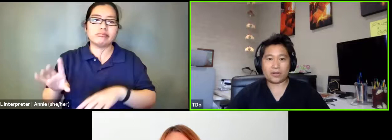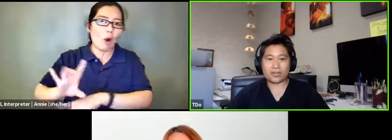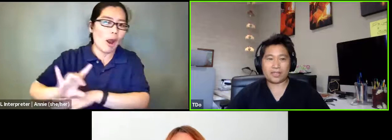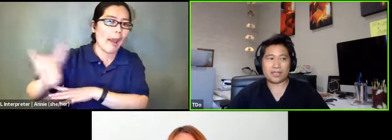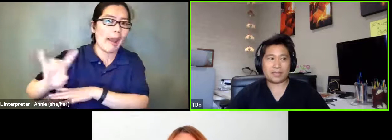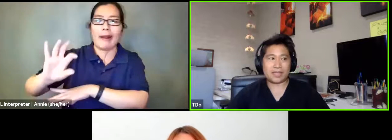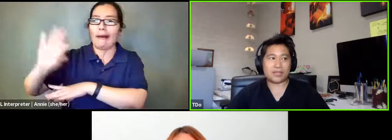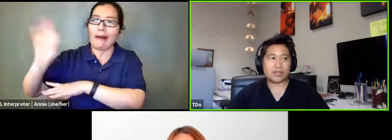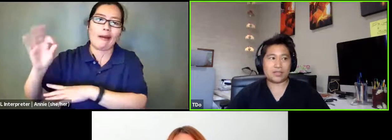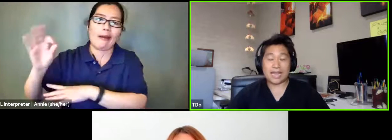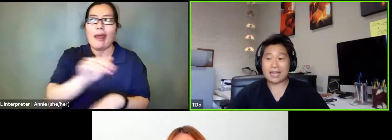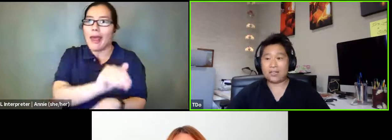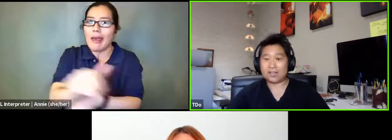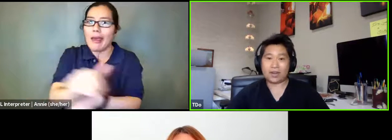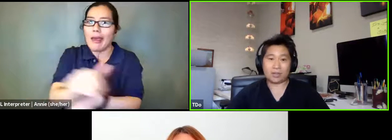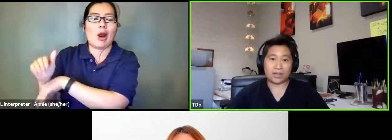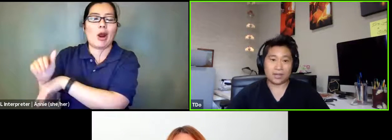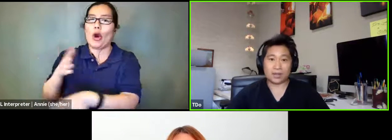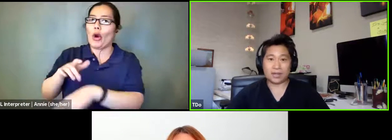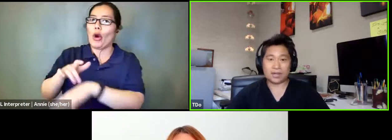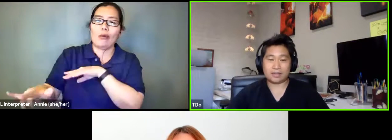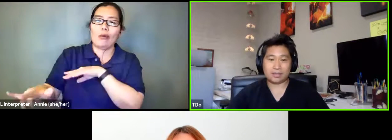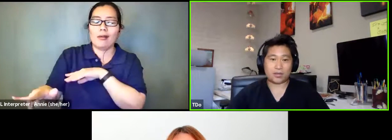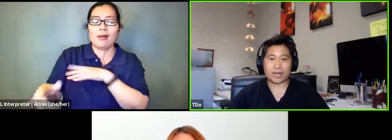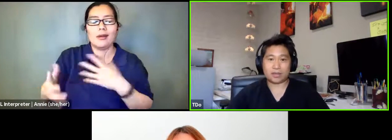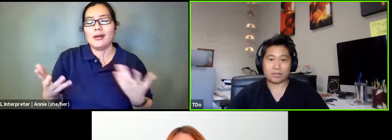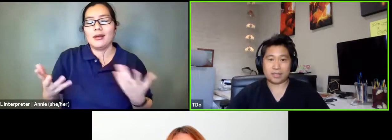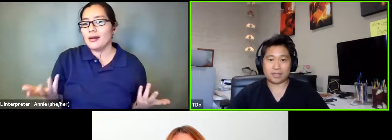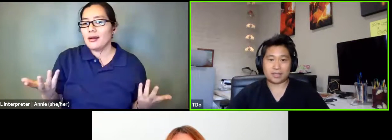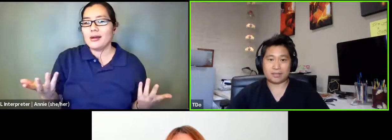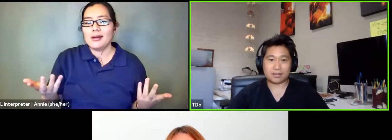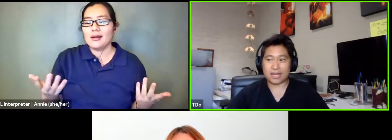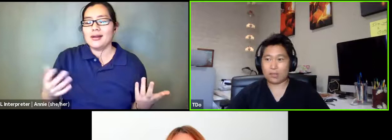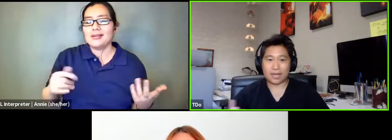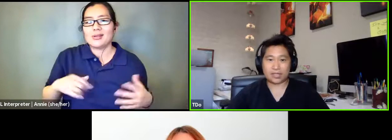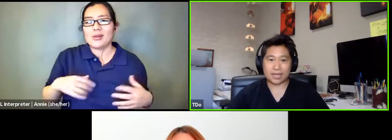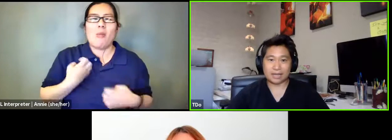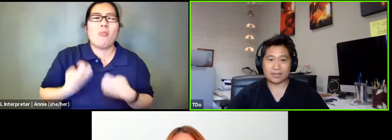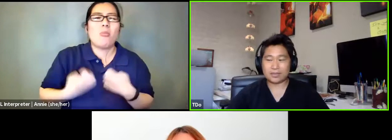and my ego saying you should already know and don't count on me to help educate you.